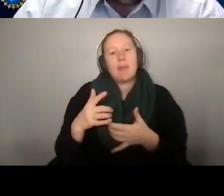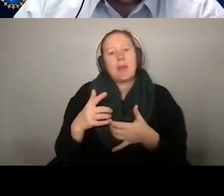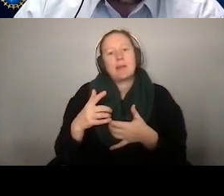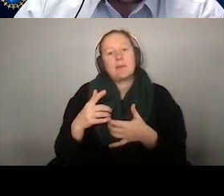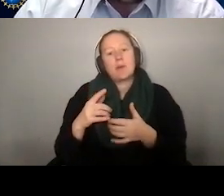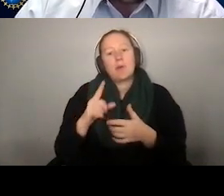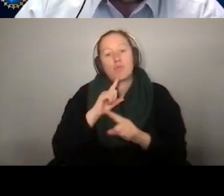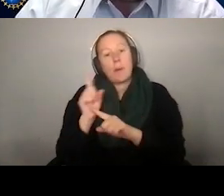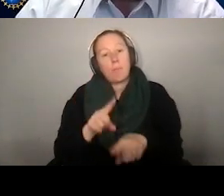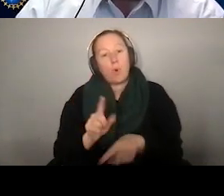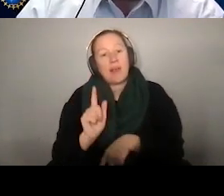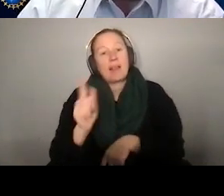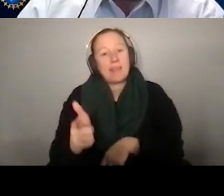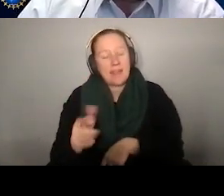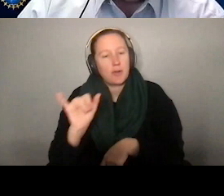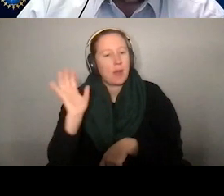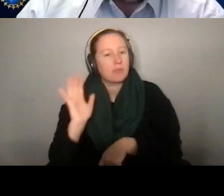which is how our previous process had worked.